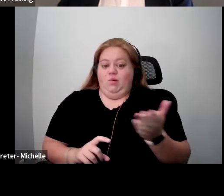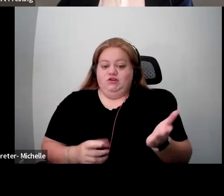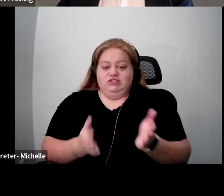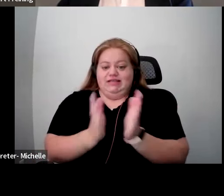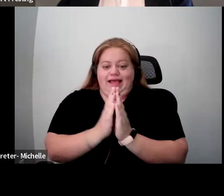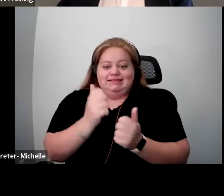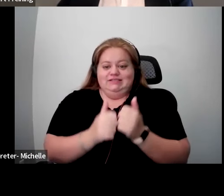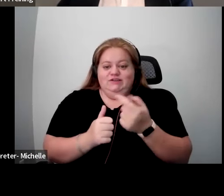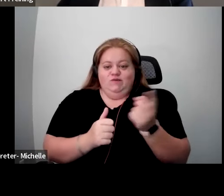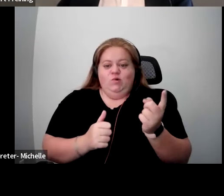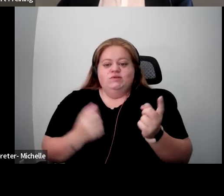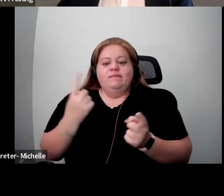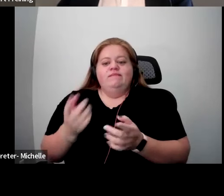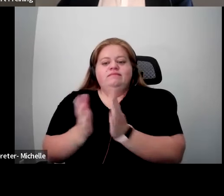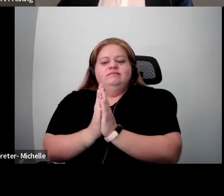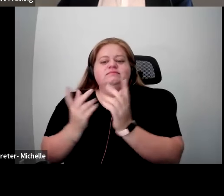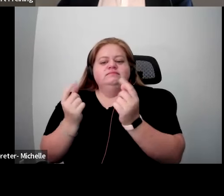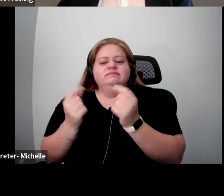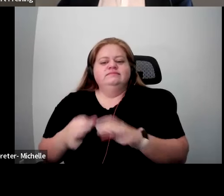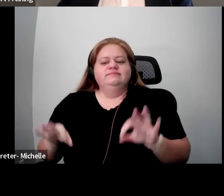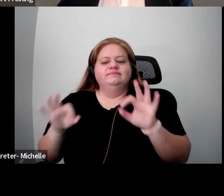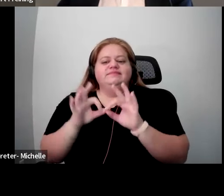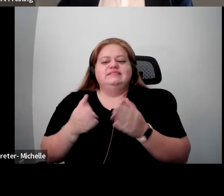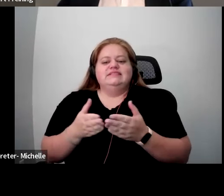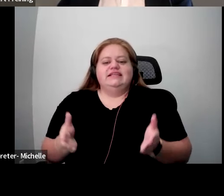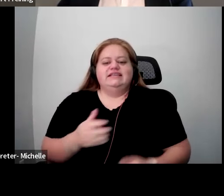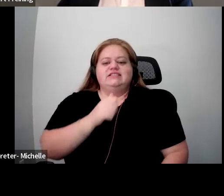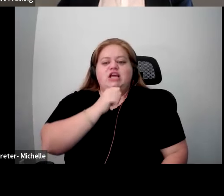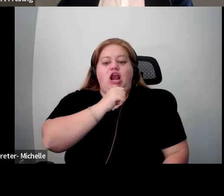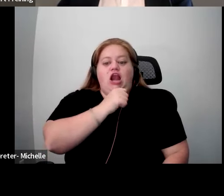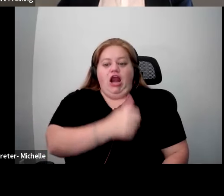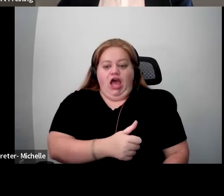They are asking, "Are there any important don'ts regarding